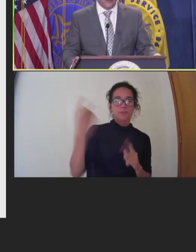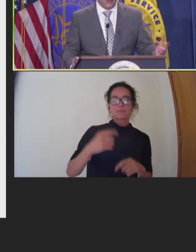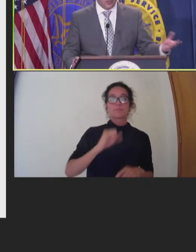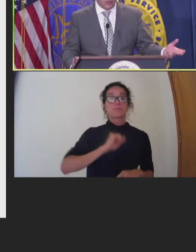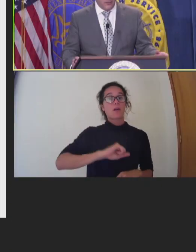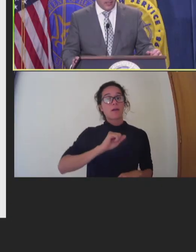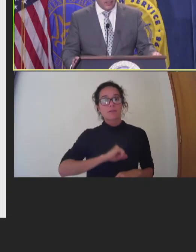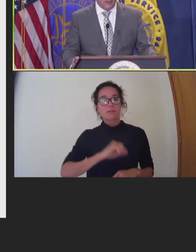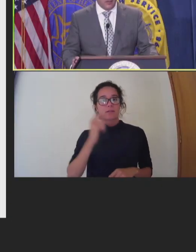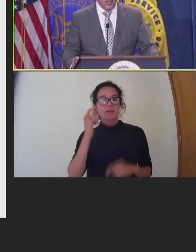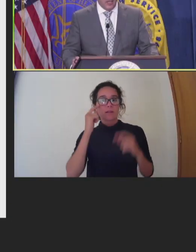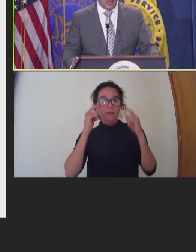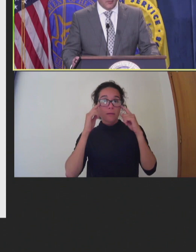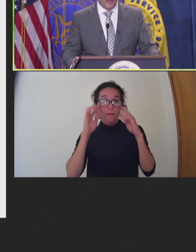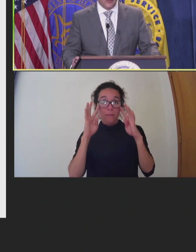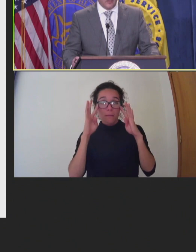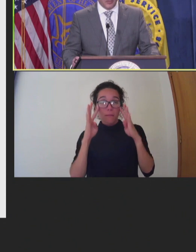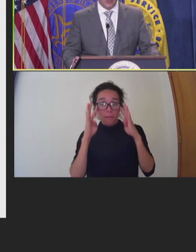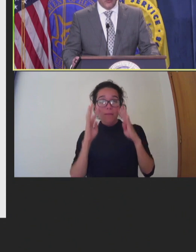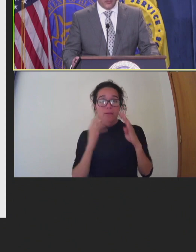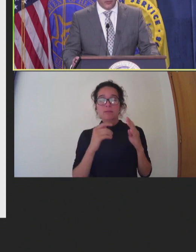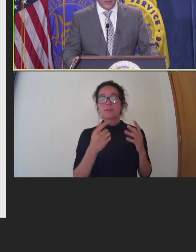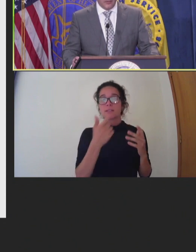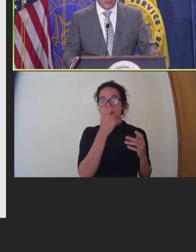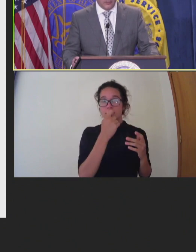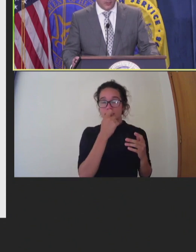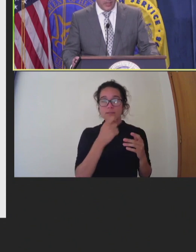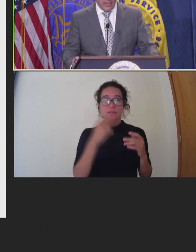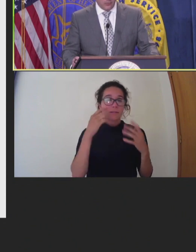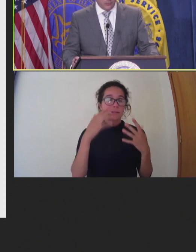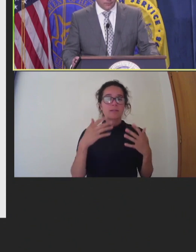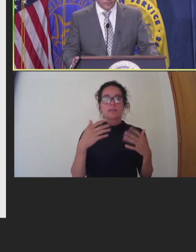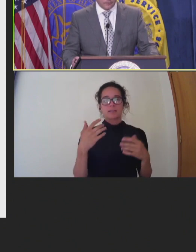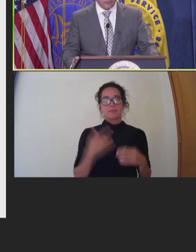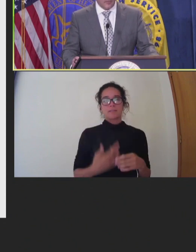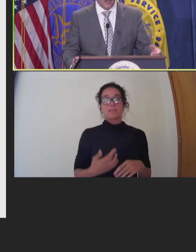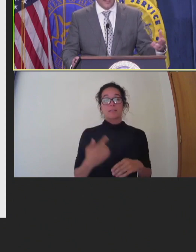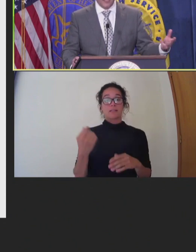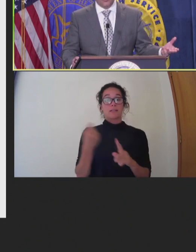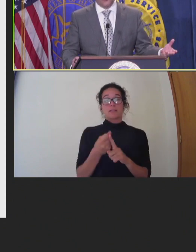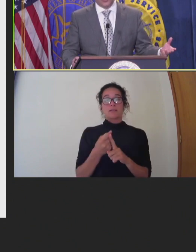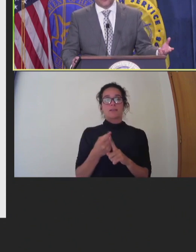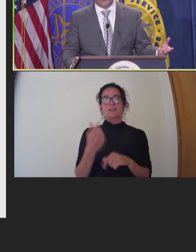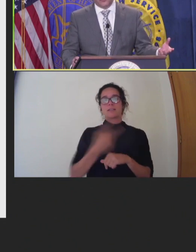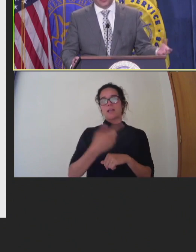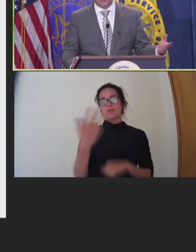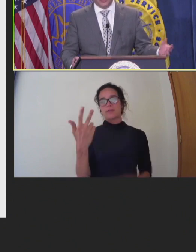conjunctivitis. This typically resolves on day three of the rash. They can also get very sick.